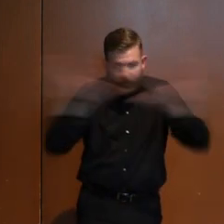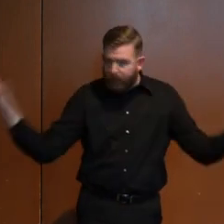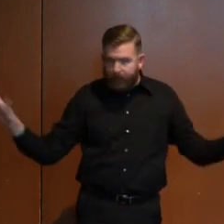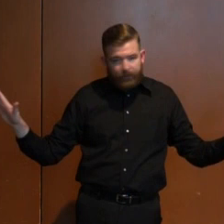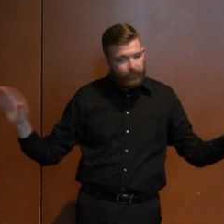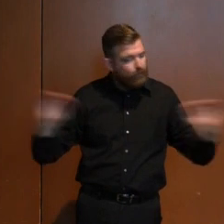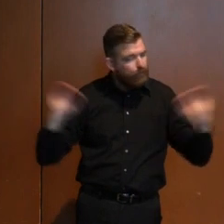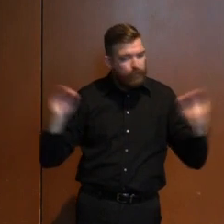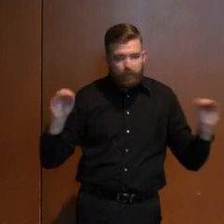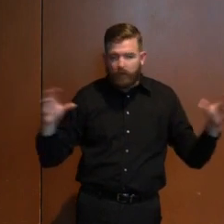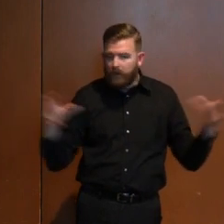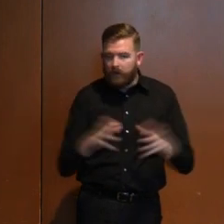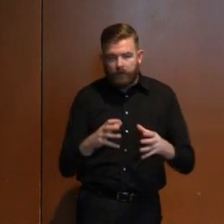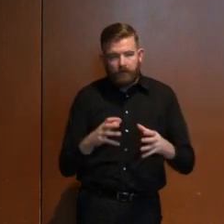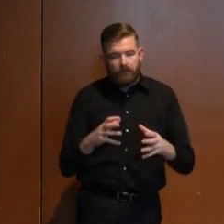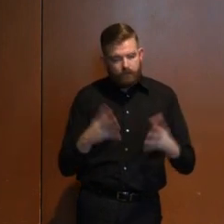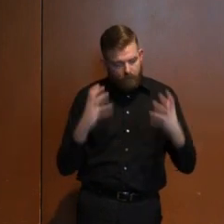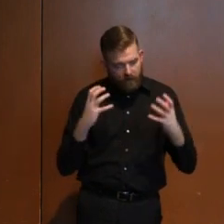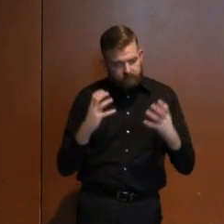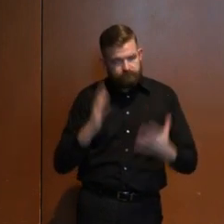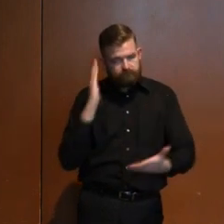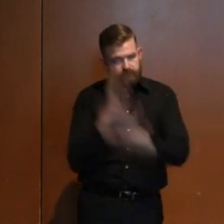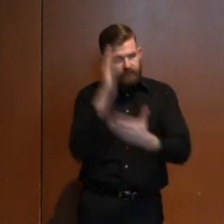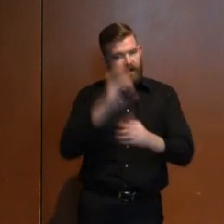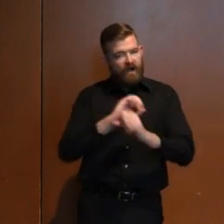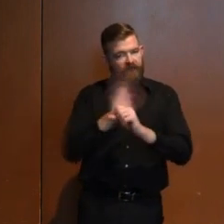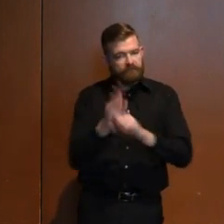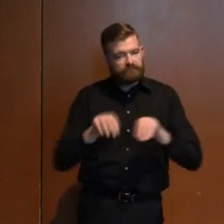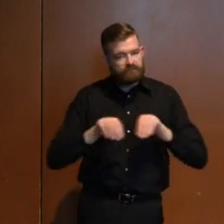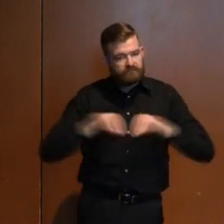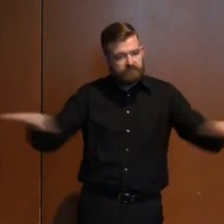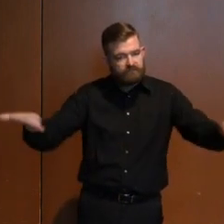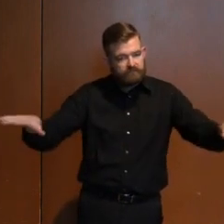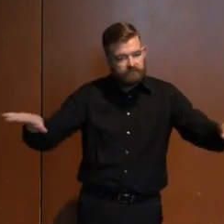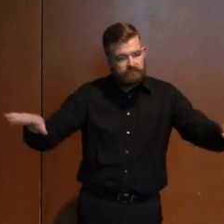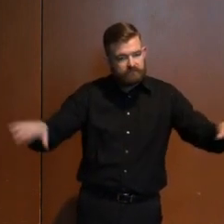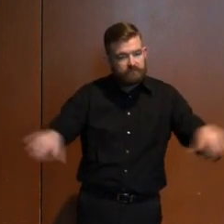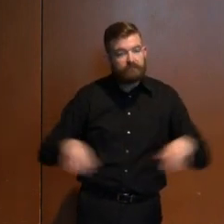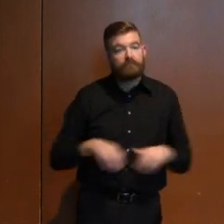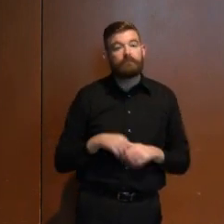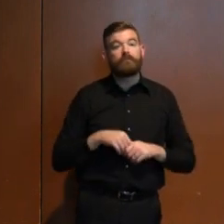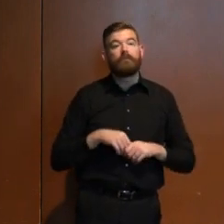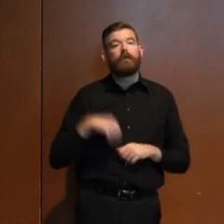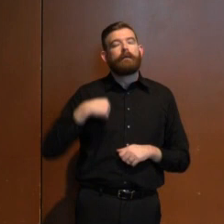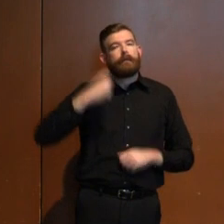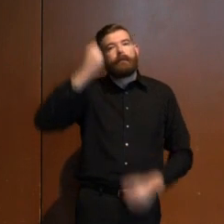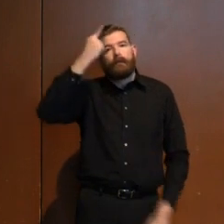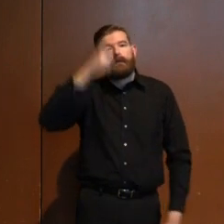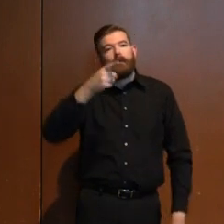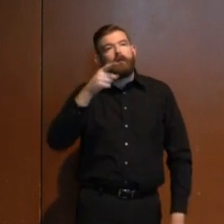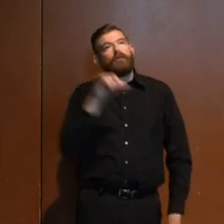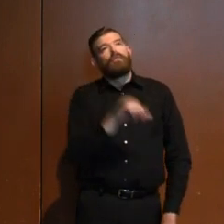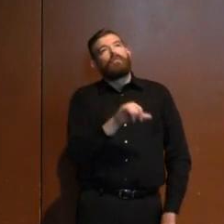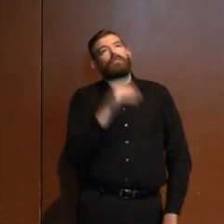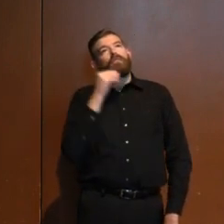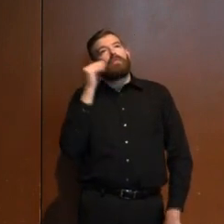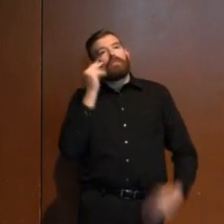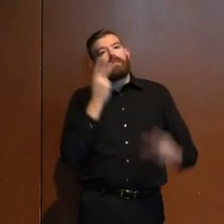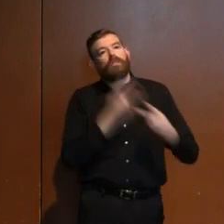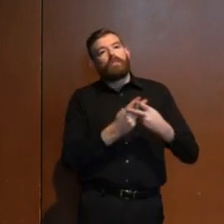THE ONLY WAY WE'RE GOING TO BE ABLE TO BREAK THE BACK OF THIS VIRUS. I UNDERSTAND THAT THIS IS NOT FUN. I UNDERSTAND THAT YOU CAN GET